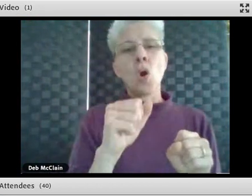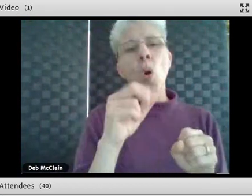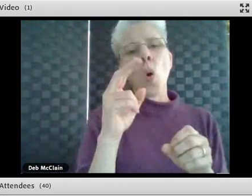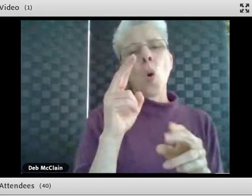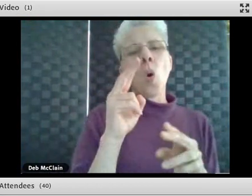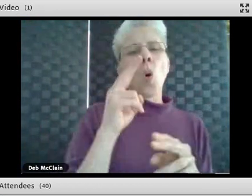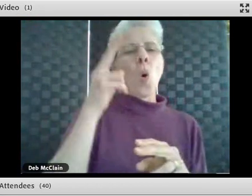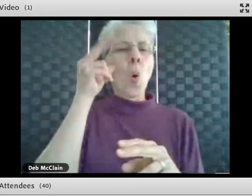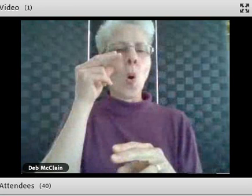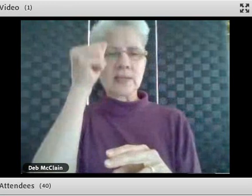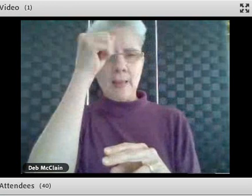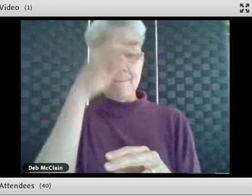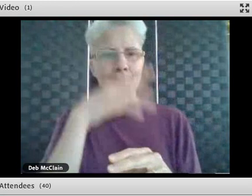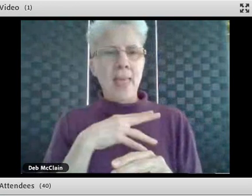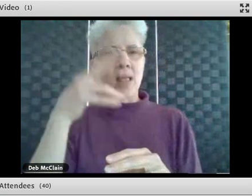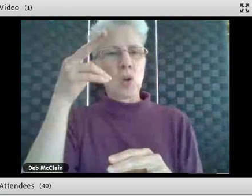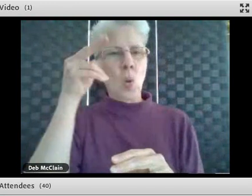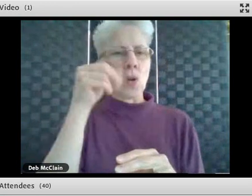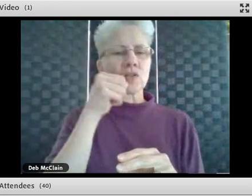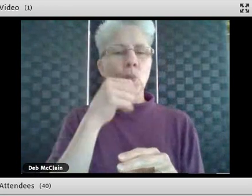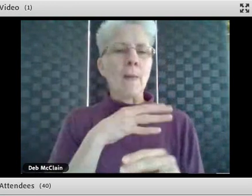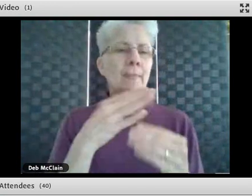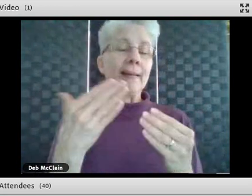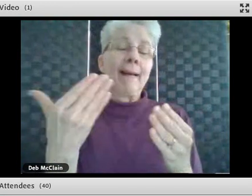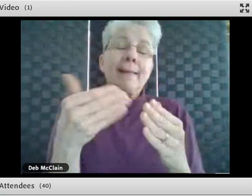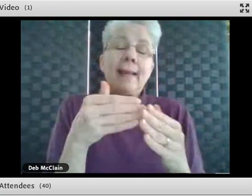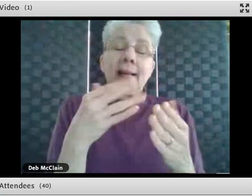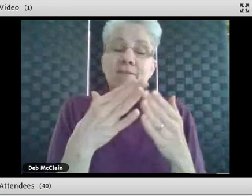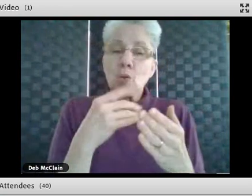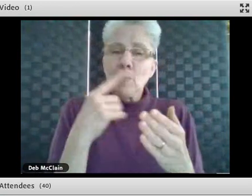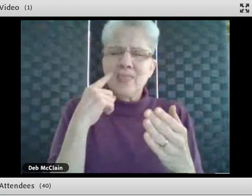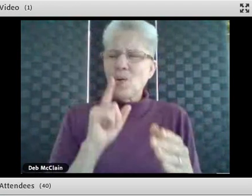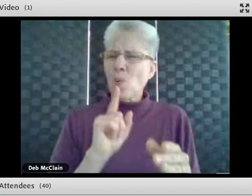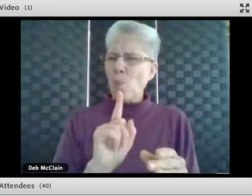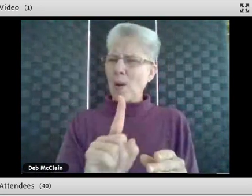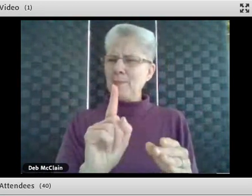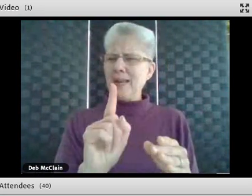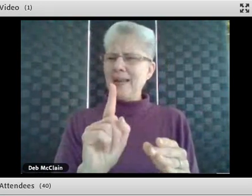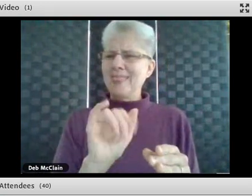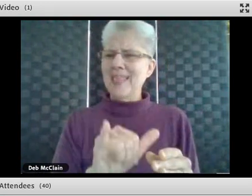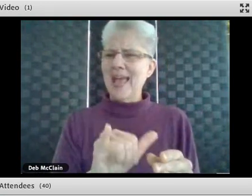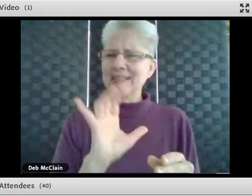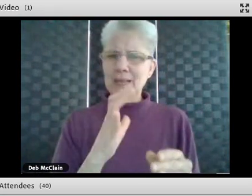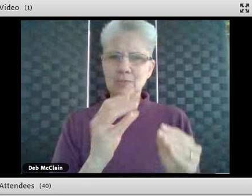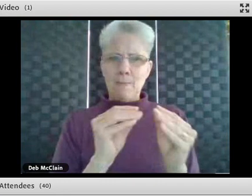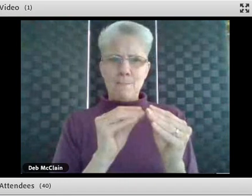So, again, even though we may think, "Wait a minute. That seems more like a centaur